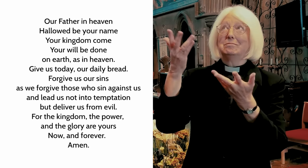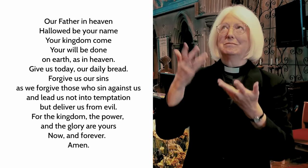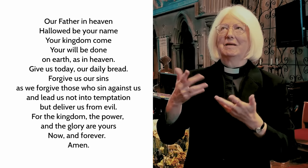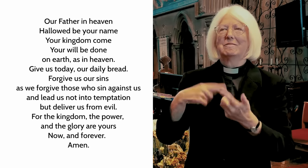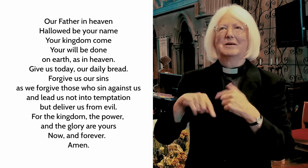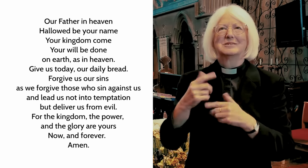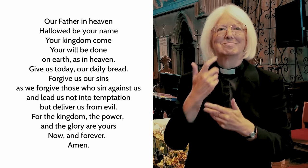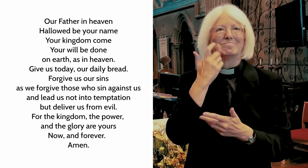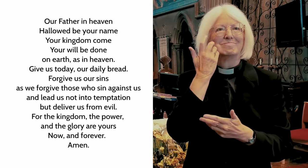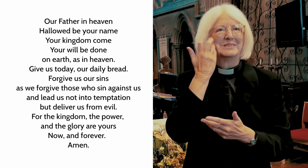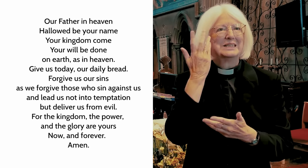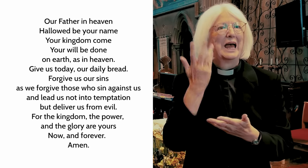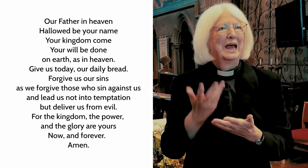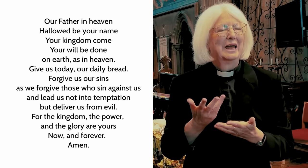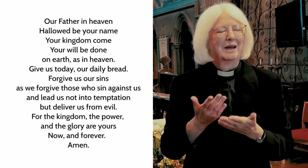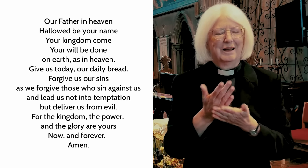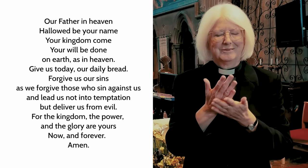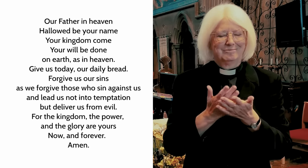Give us today our daily bread.